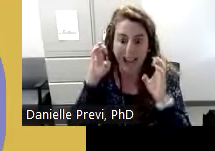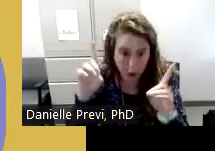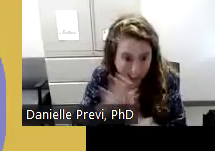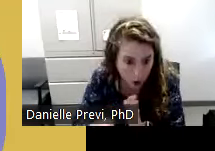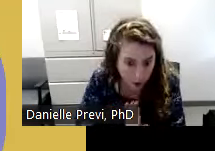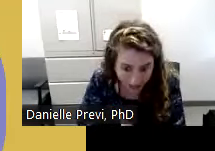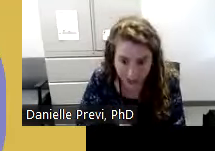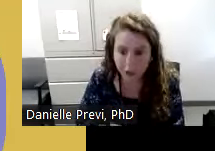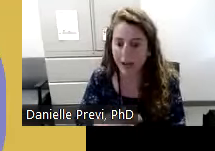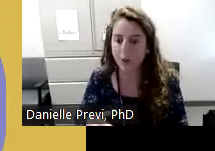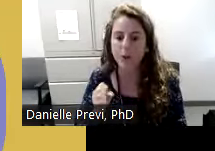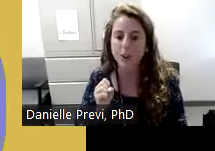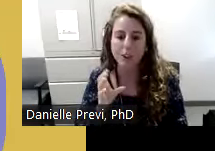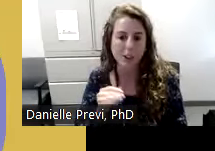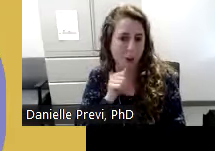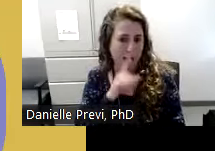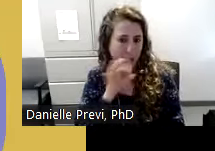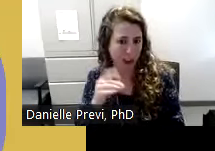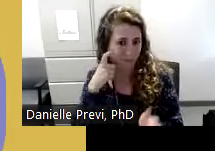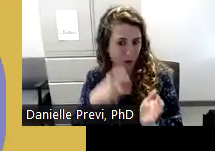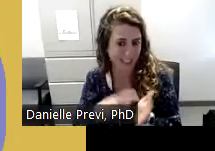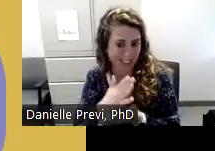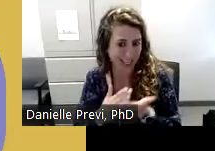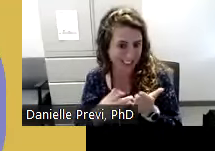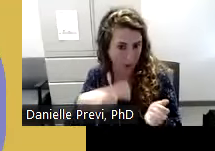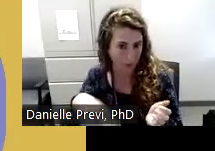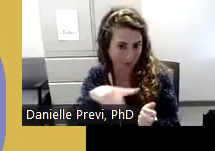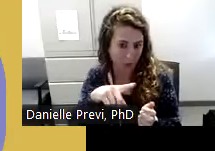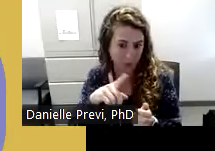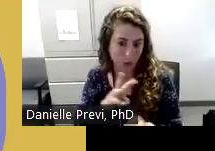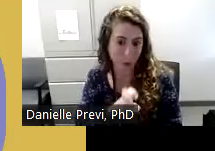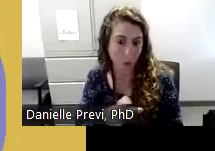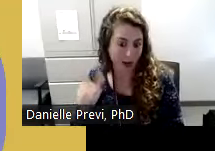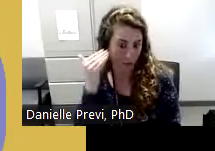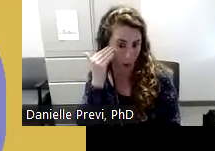in modes of communication, diversity in terms of educational background. I'm not sure if you